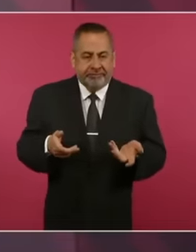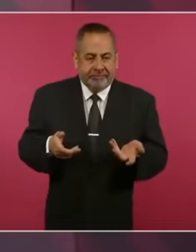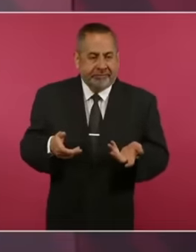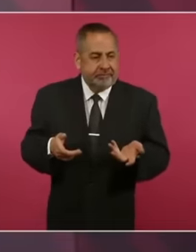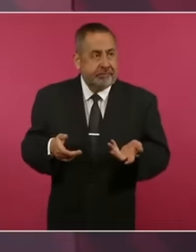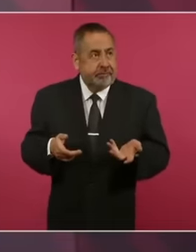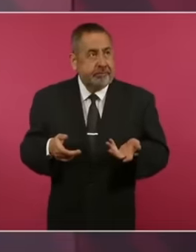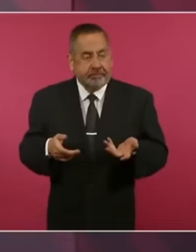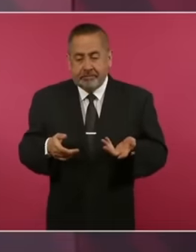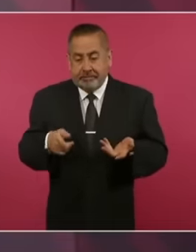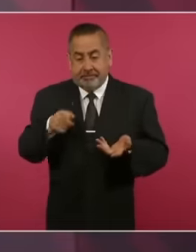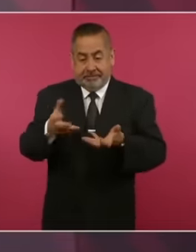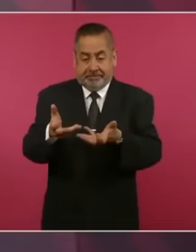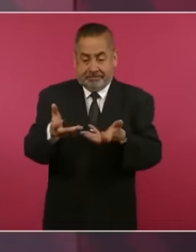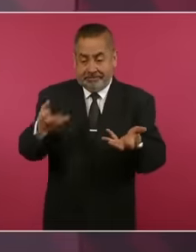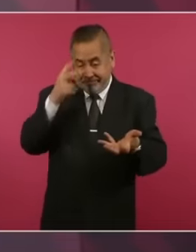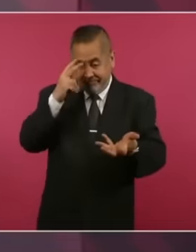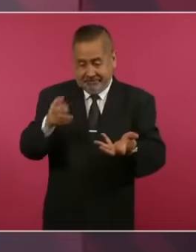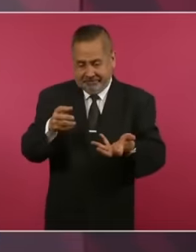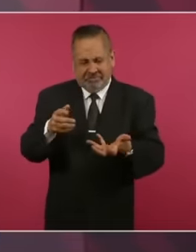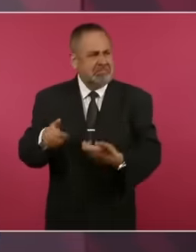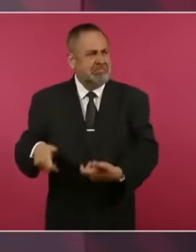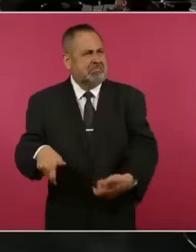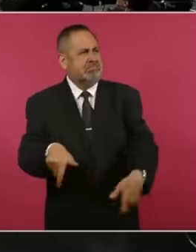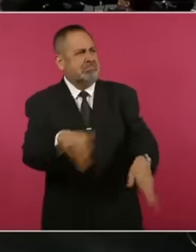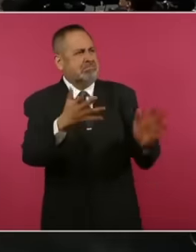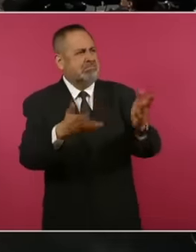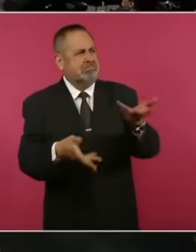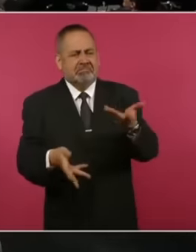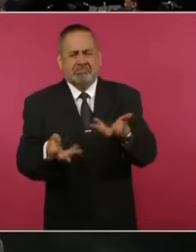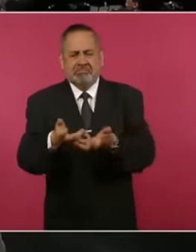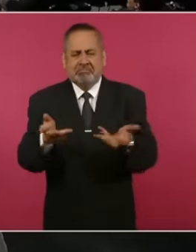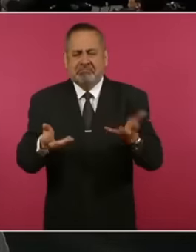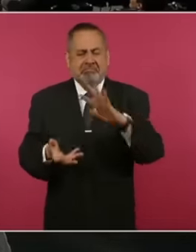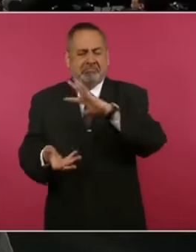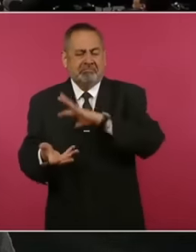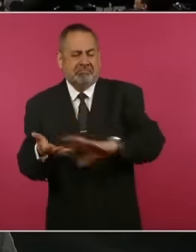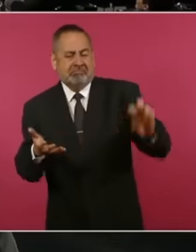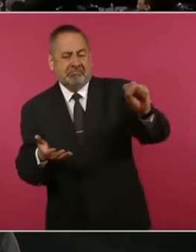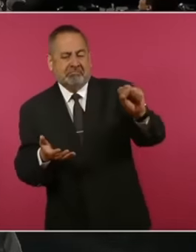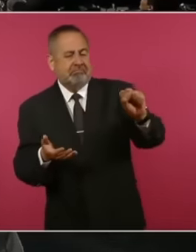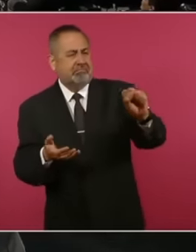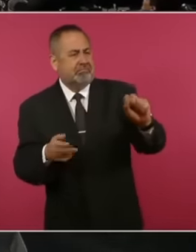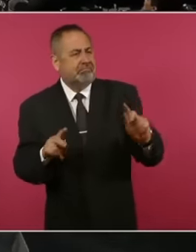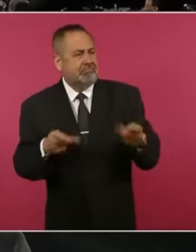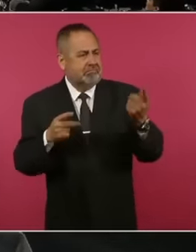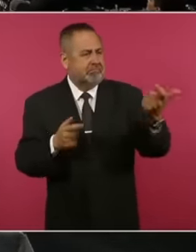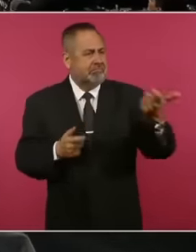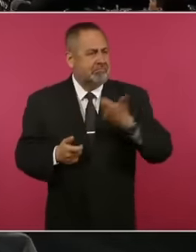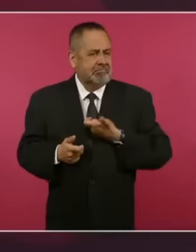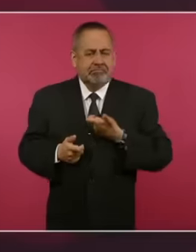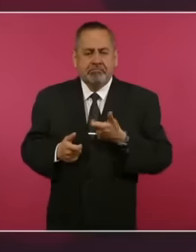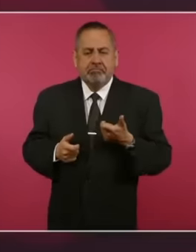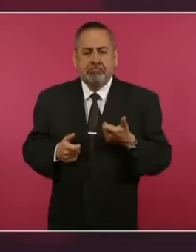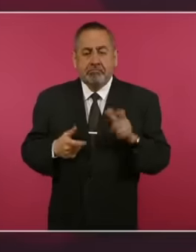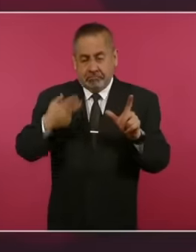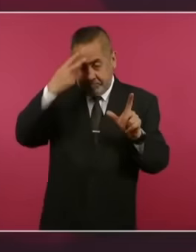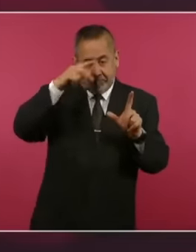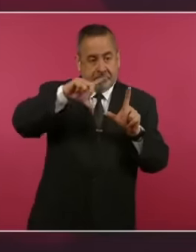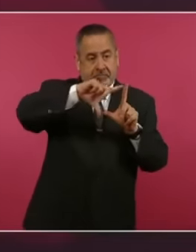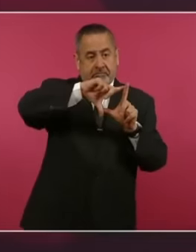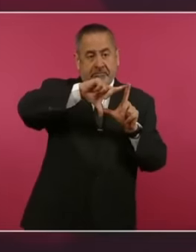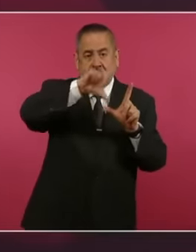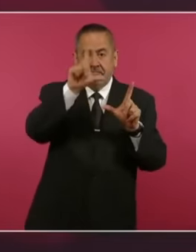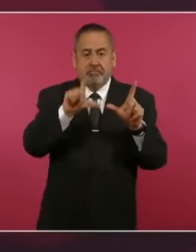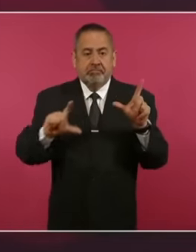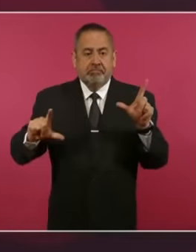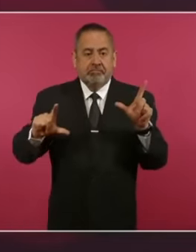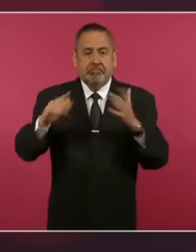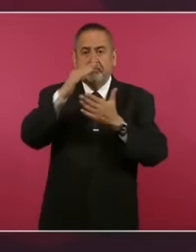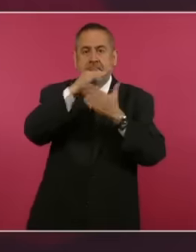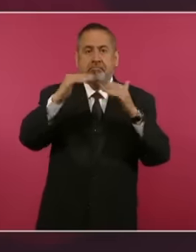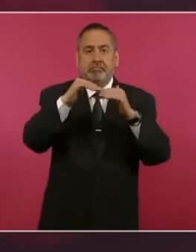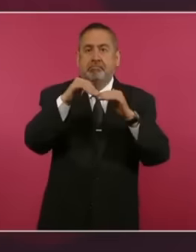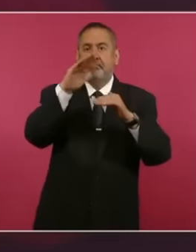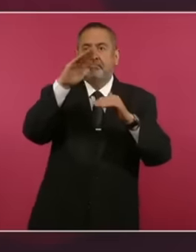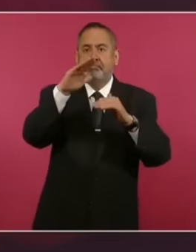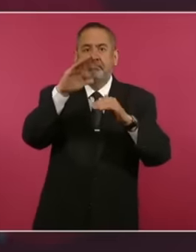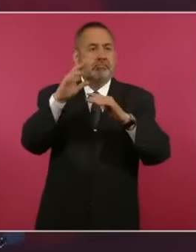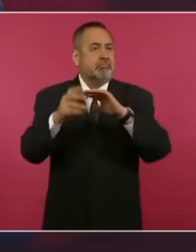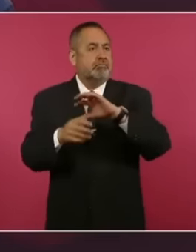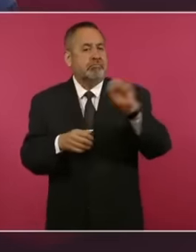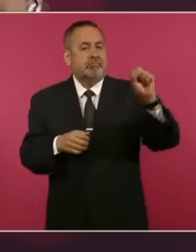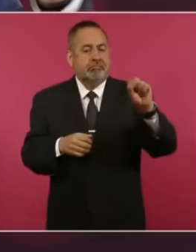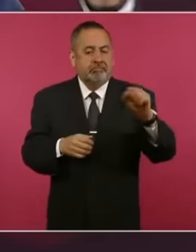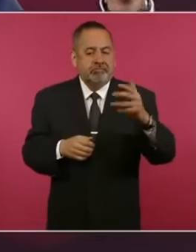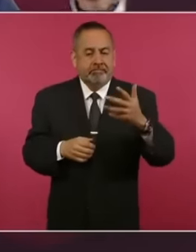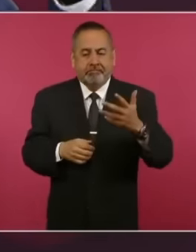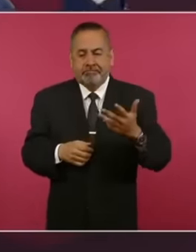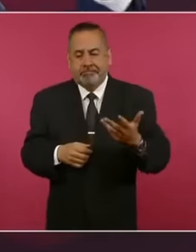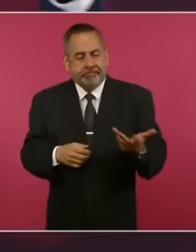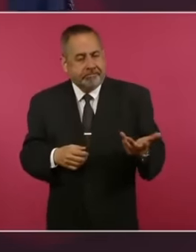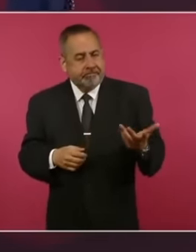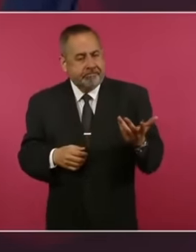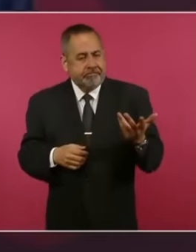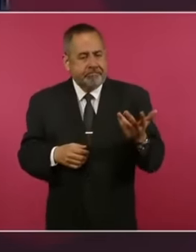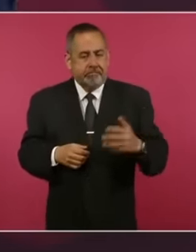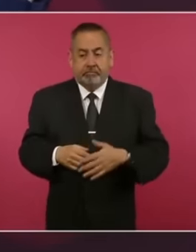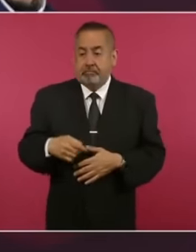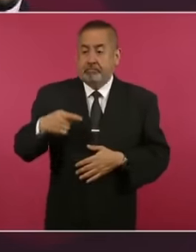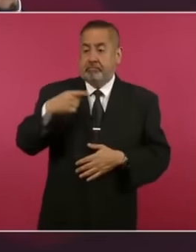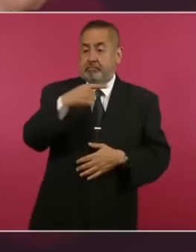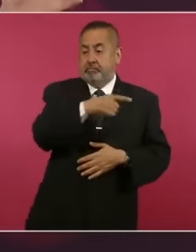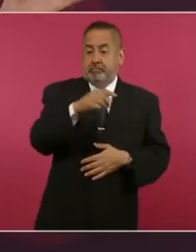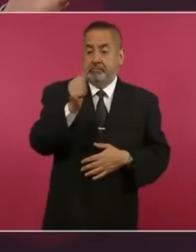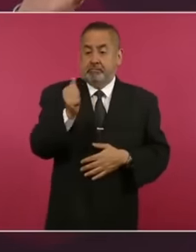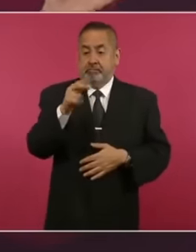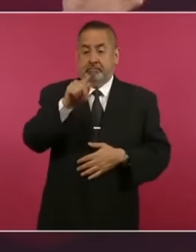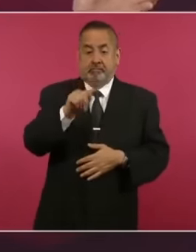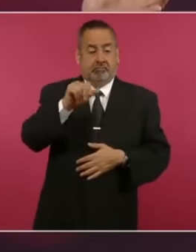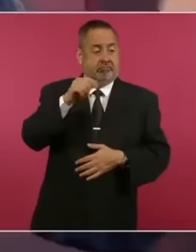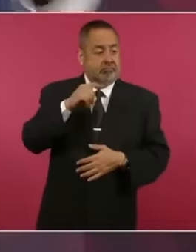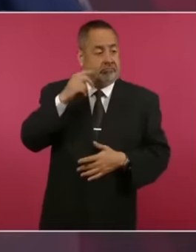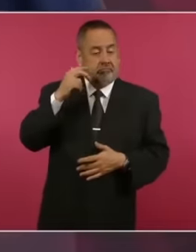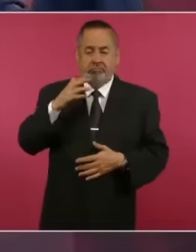another piece of our territory, la mesilla eh and it becomes a serene highness, all with the